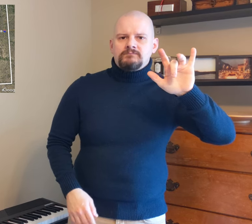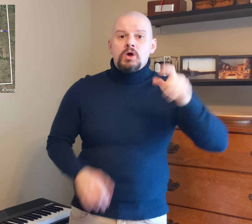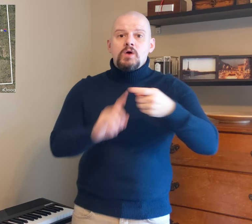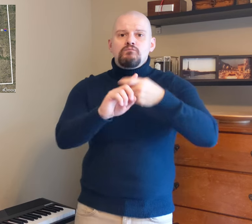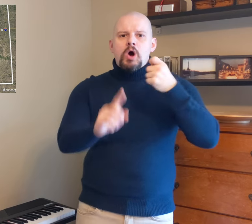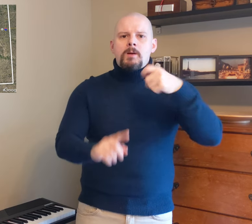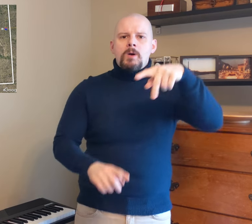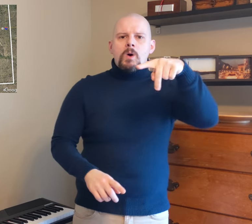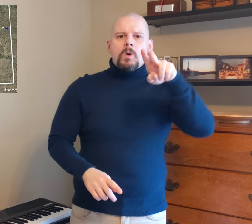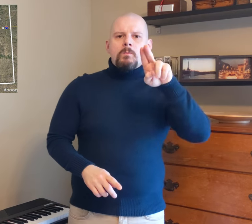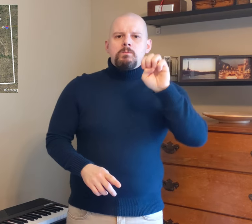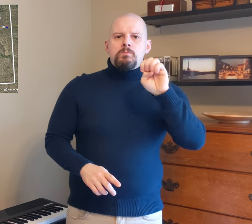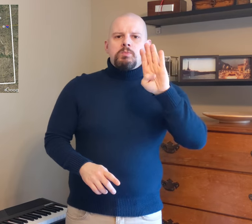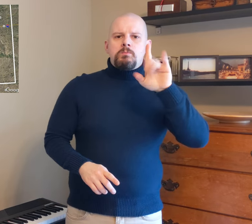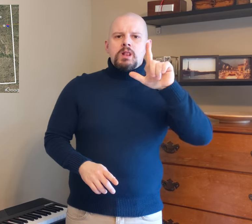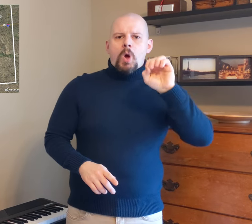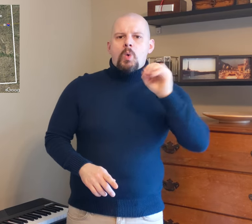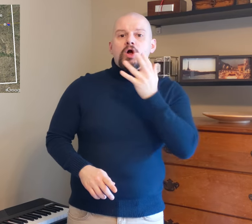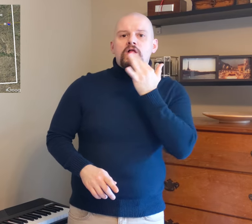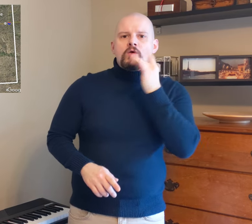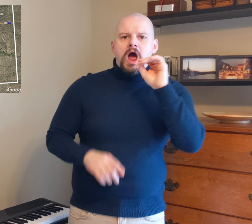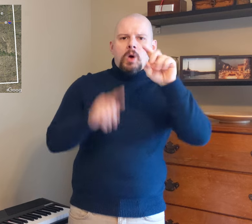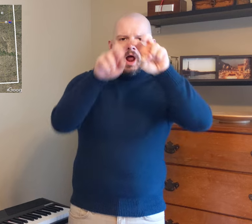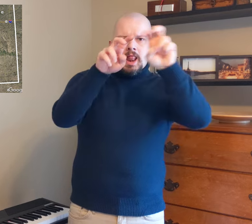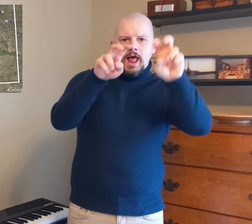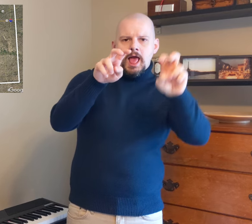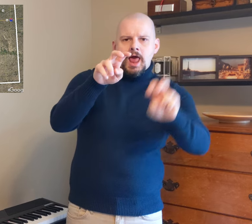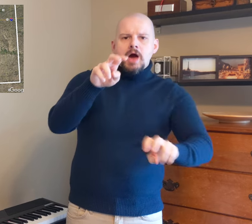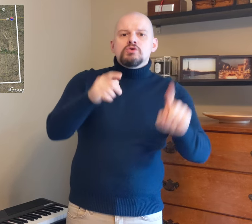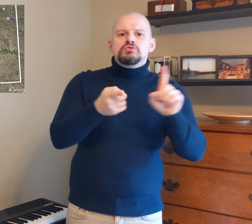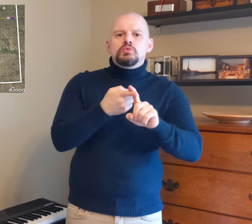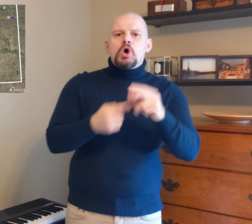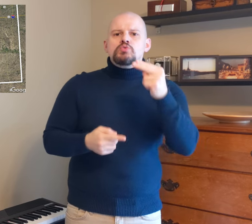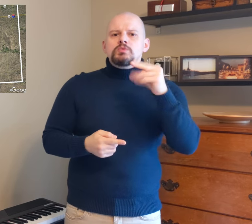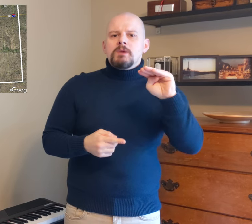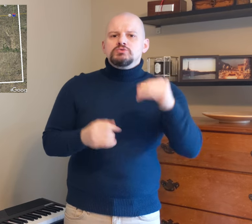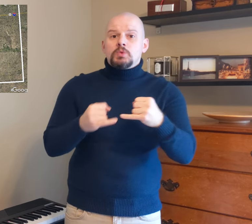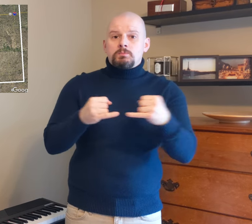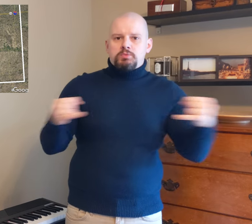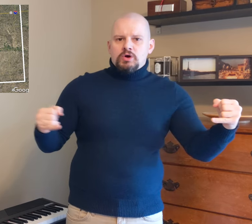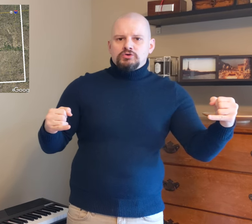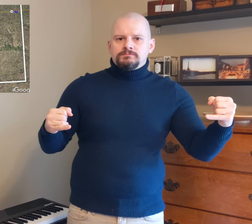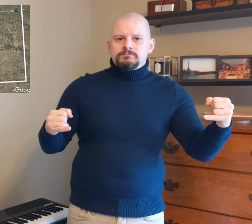from Pueblo, Colorado to New Mexico border.